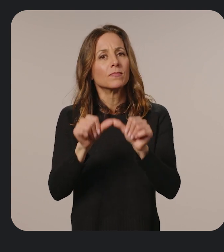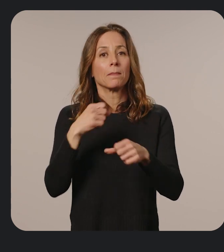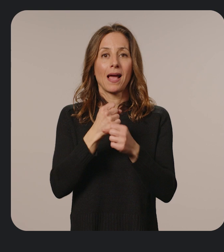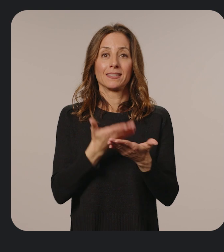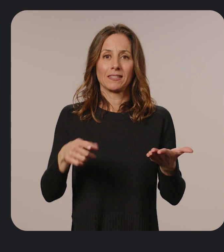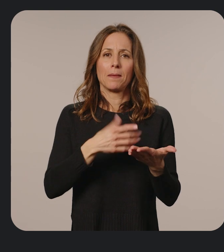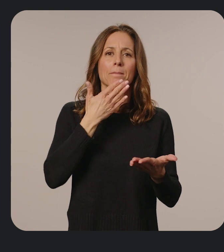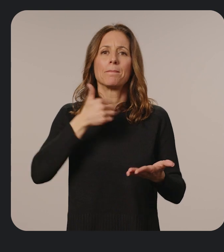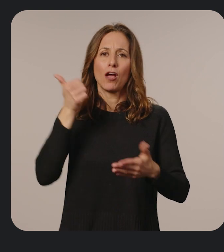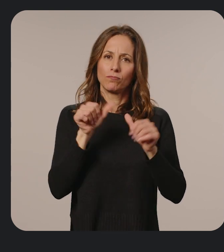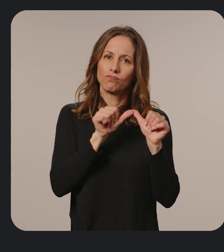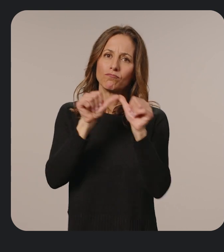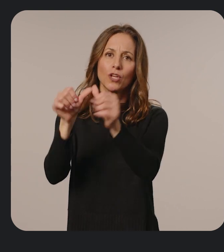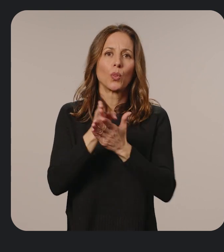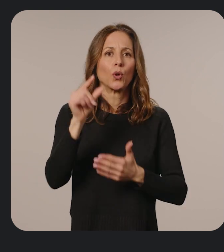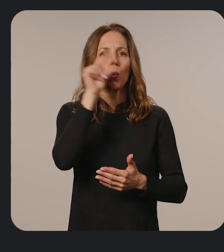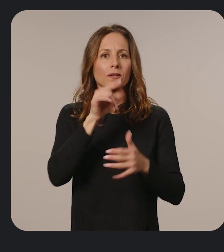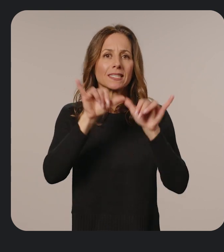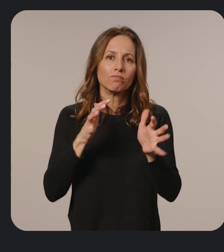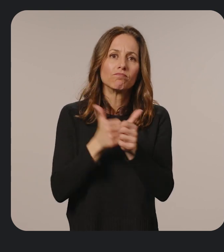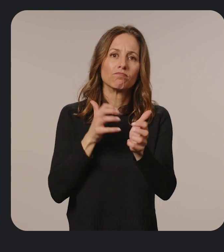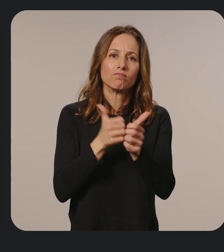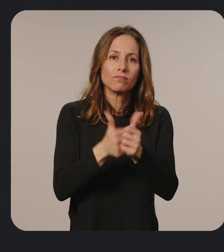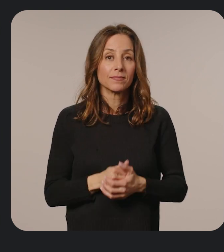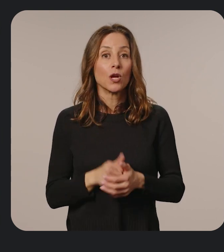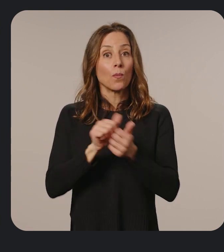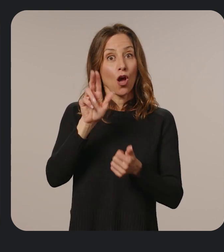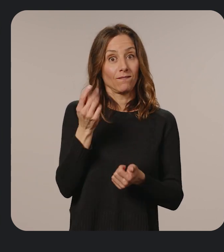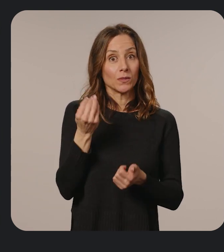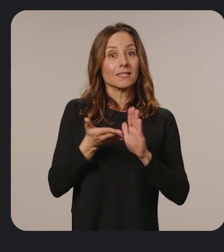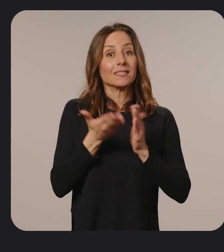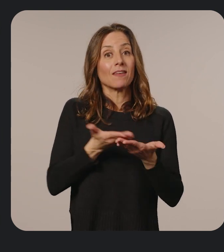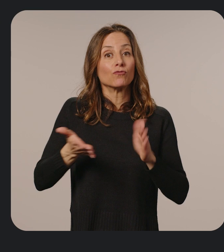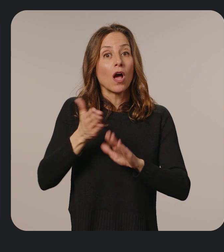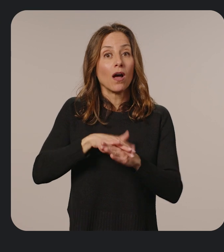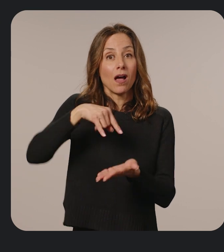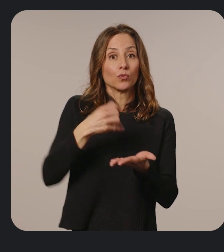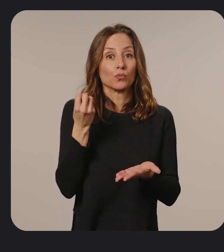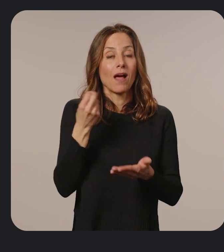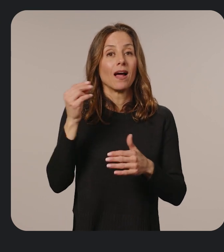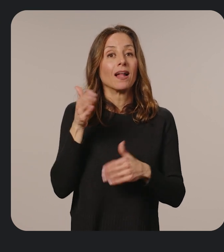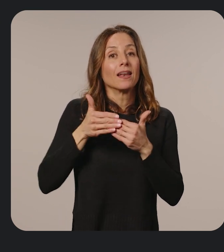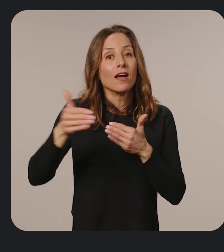by making devices better over time through Google system updates. With ART 14, devices running Android 12 and later